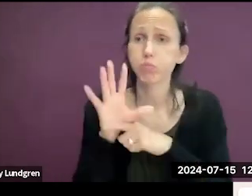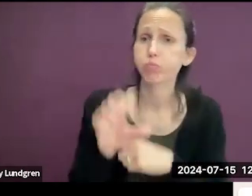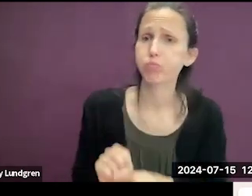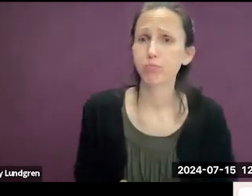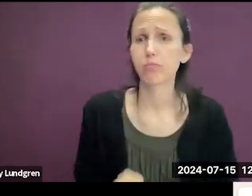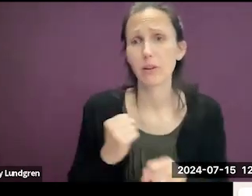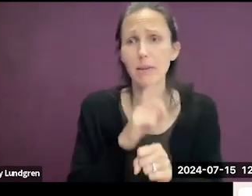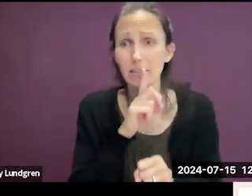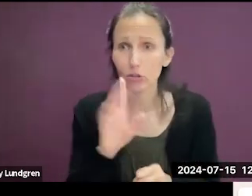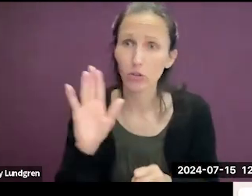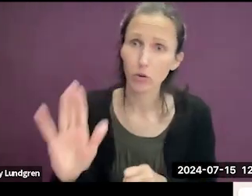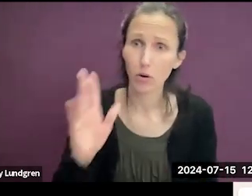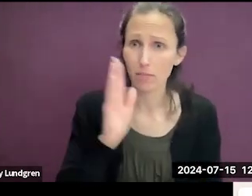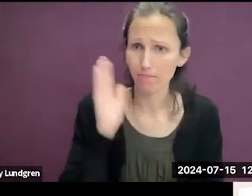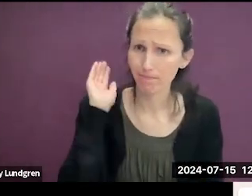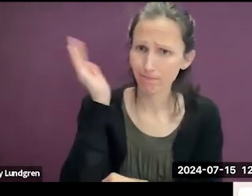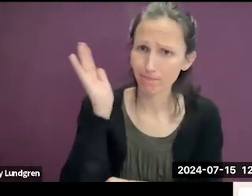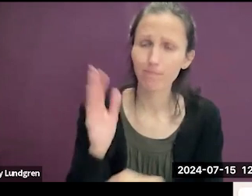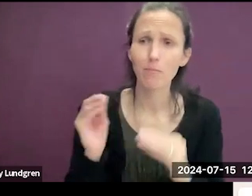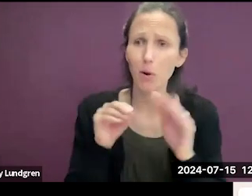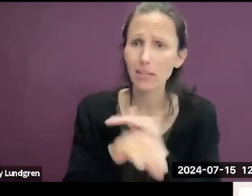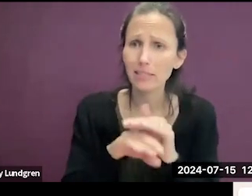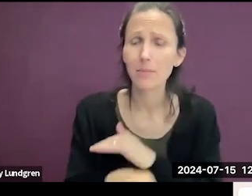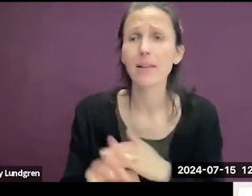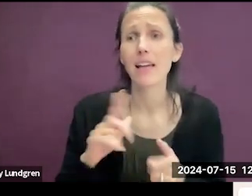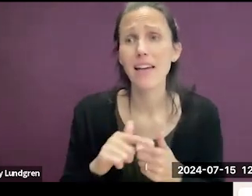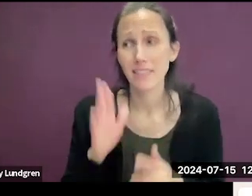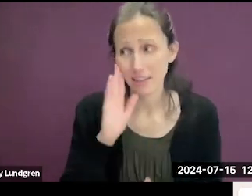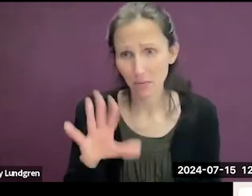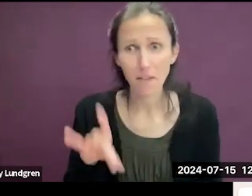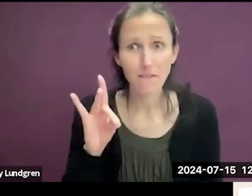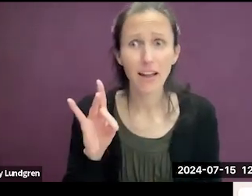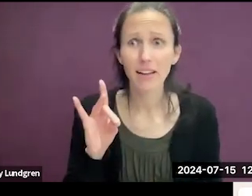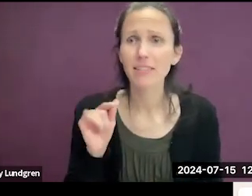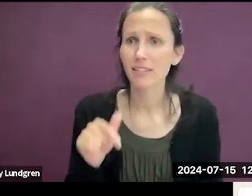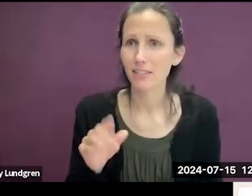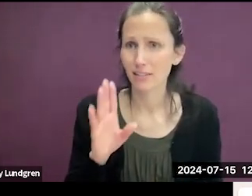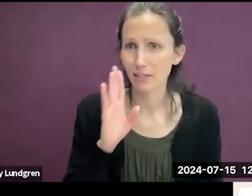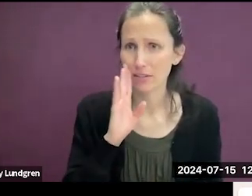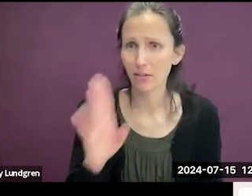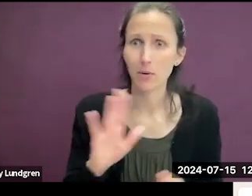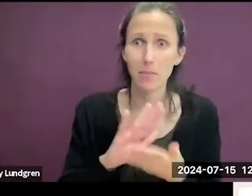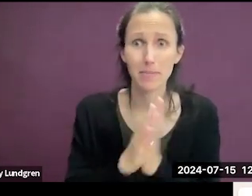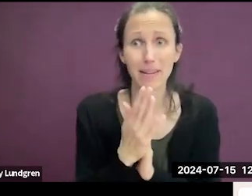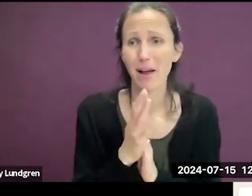that you're creating these things accessibly. And you'll really find that you're going to end up being kind of the point person for your unit.